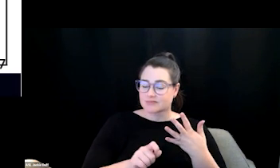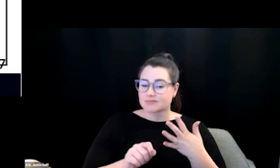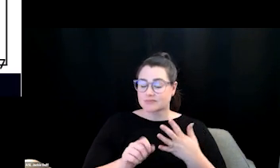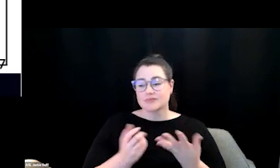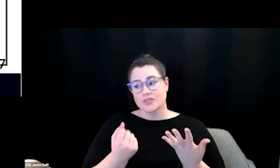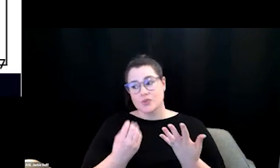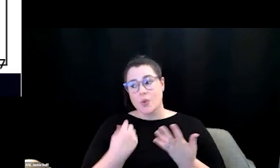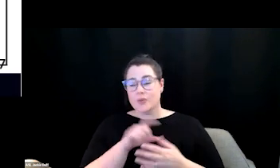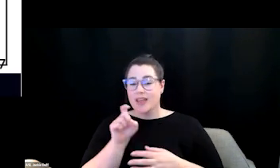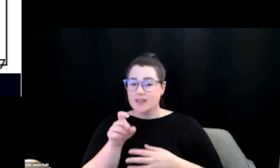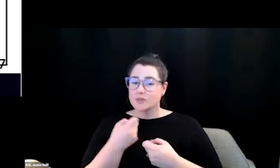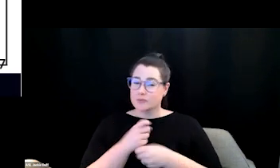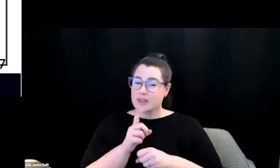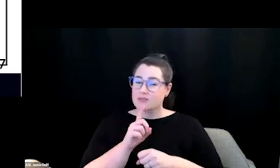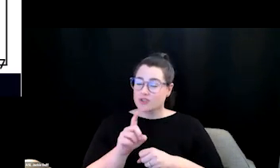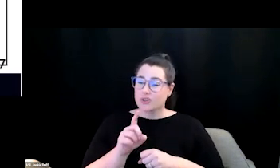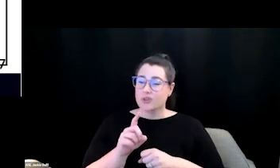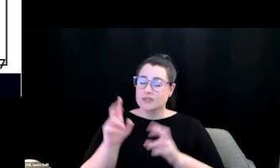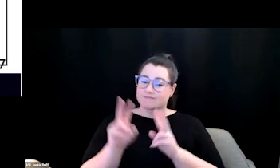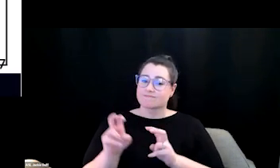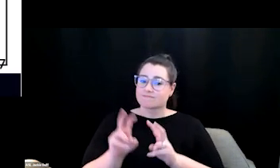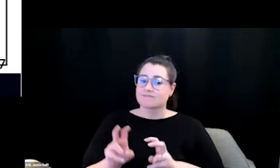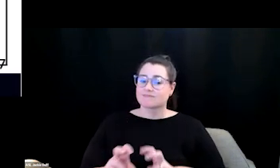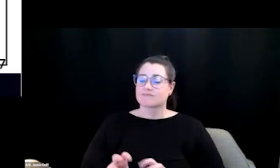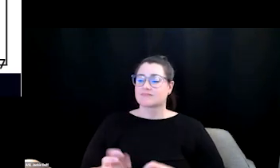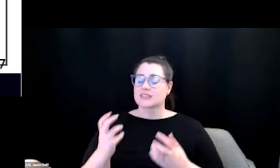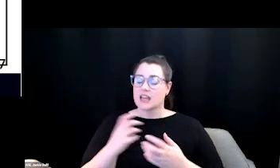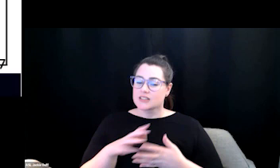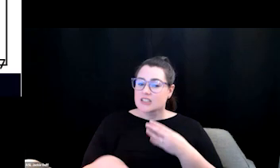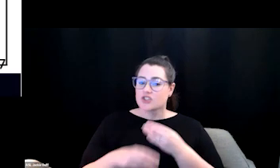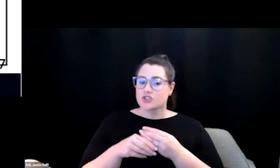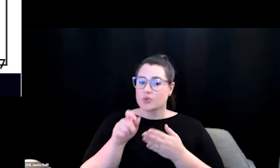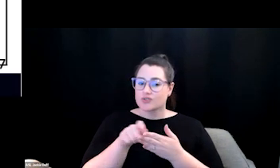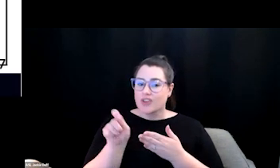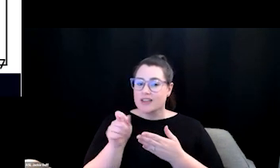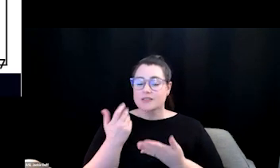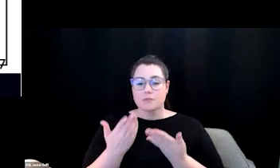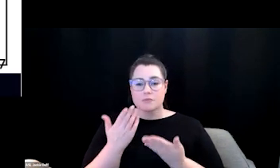So we have to do additional processing, additional checks. And you might have to make corrections to those before it gets to NSF.